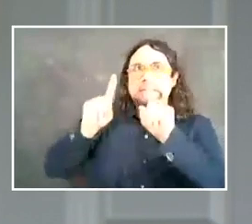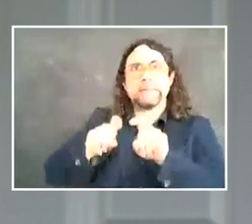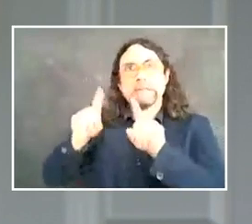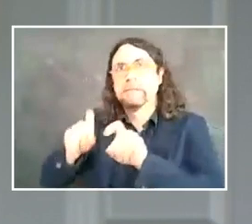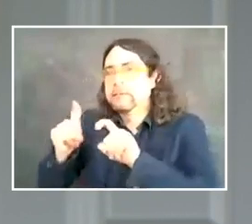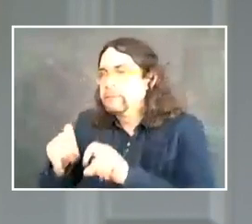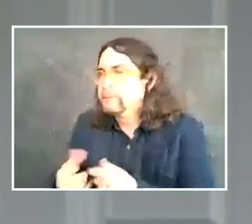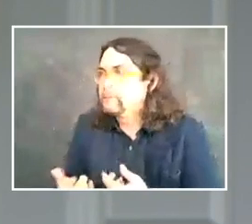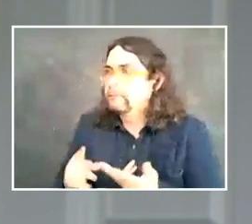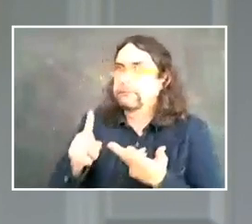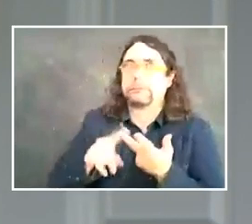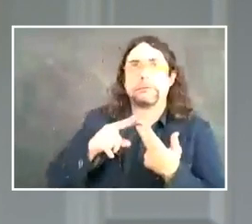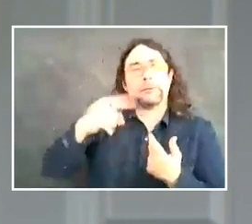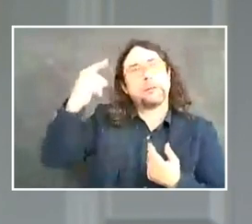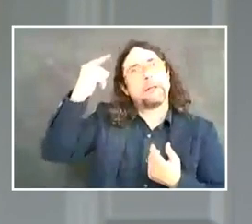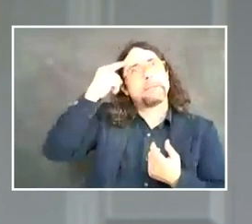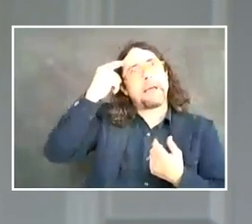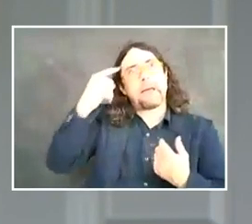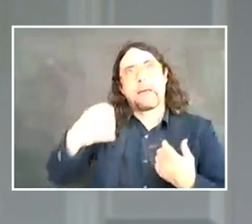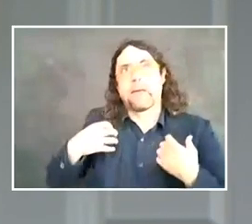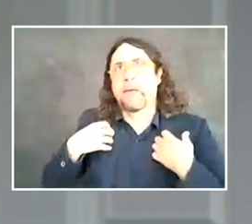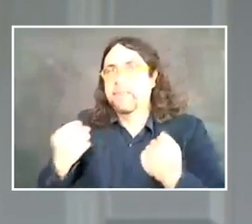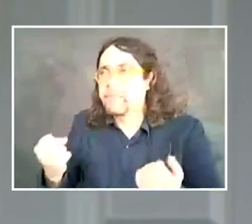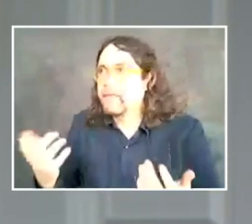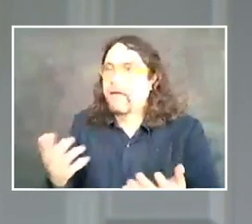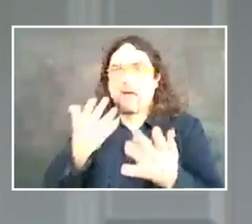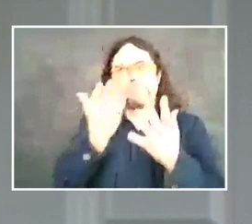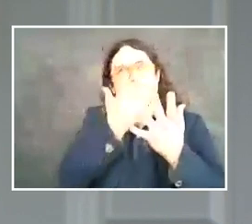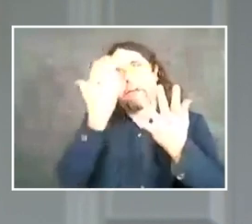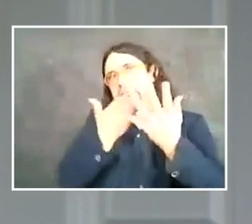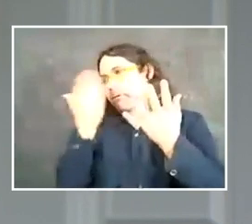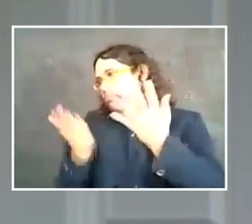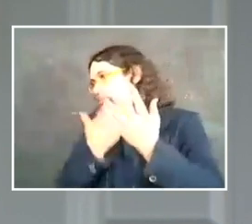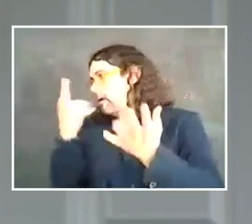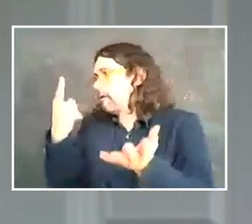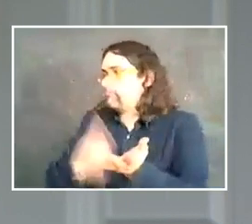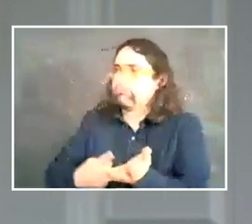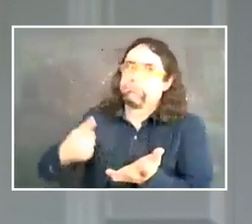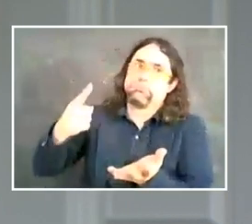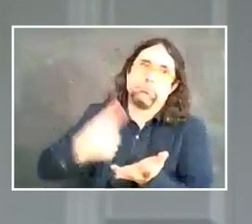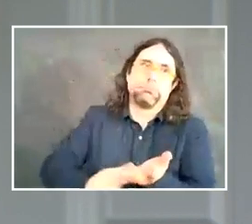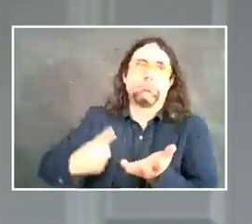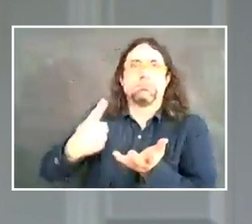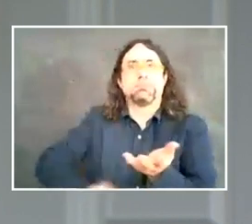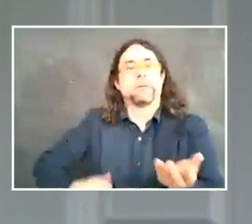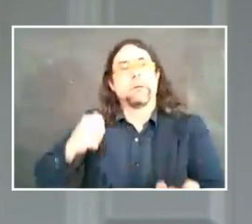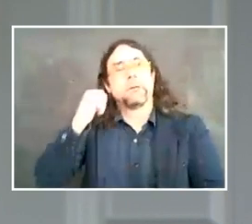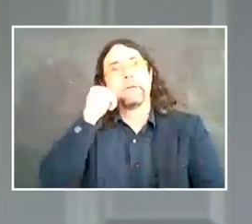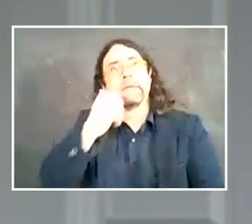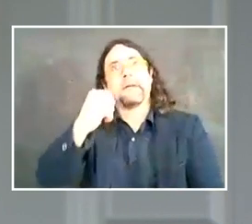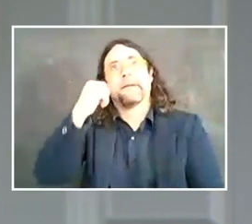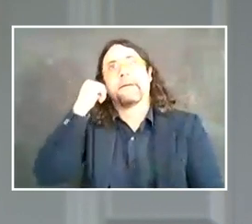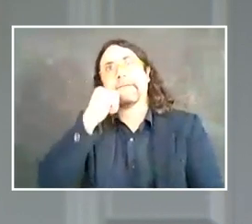TODAY, MENTAL HEALTH. AND CERTAINLY FUNERALS AND RELIGIOUS EVENTS COMES UP.